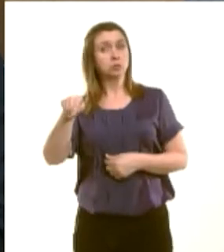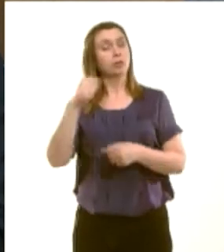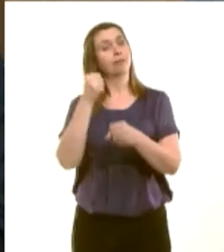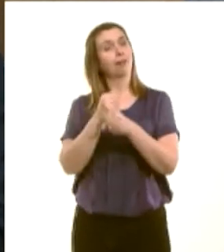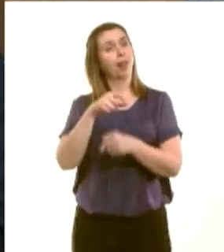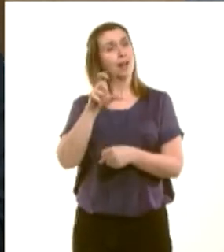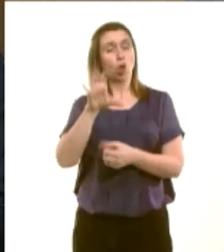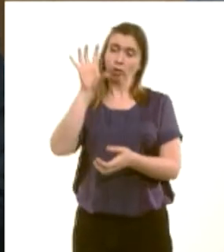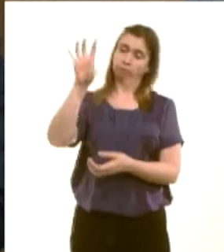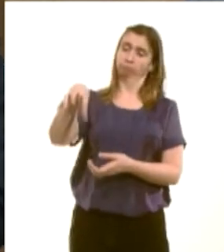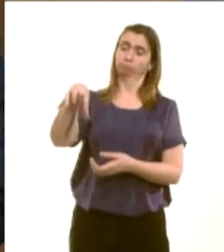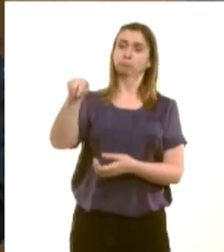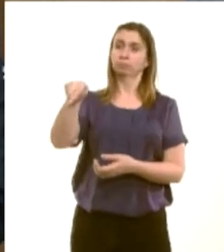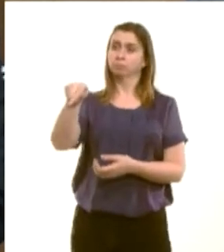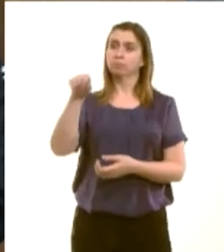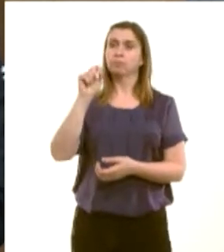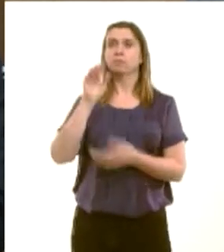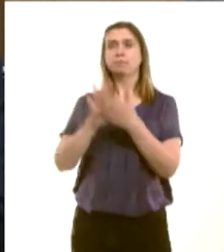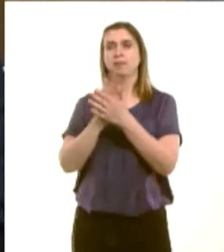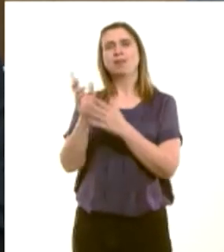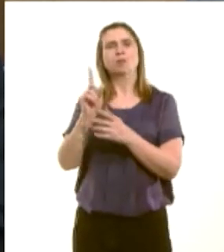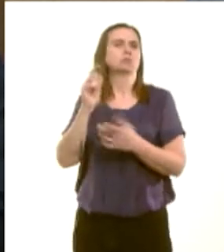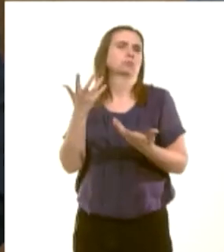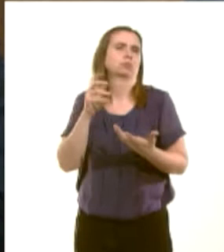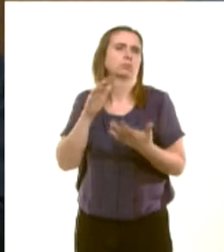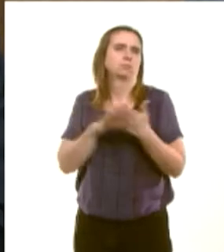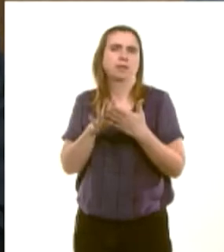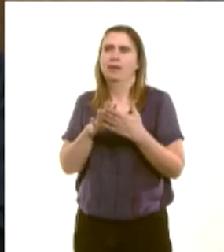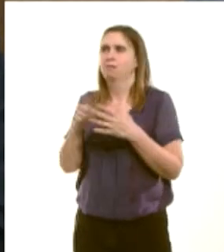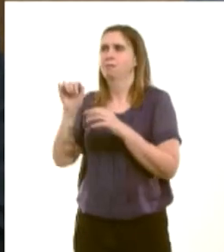site there is bound to be an effect on the other maternity sites of some kind across